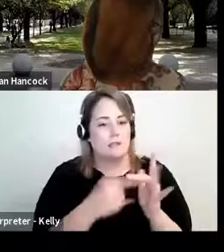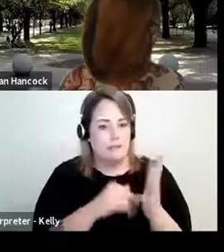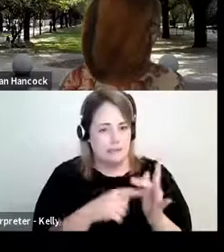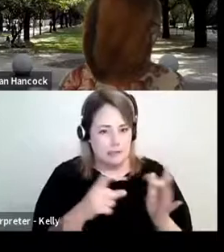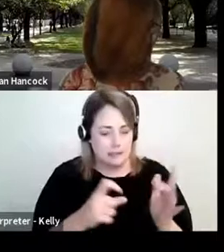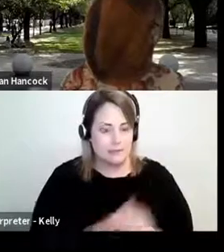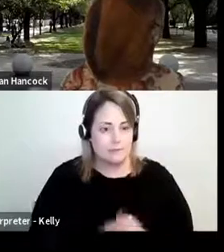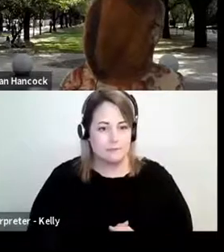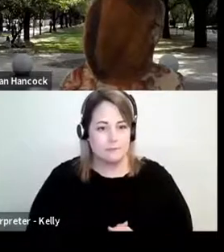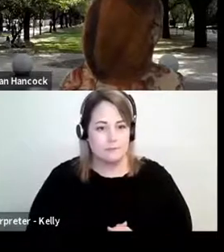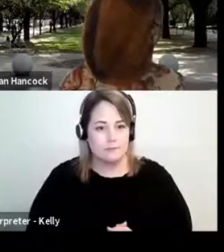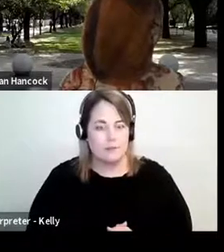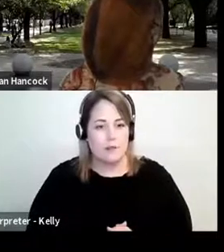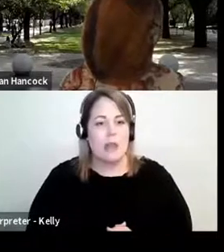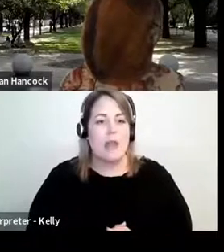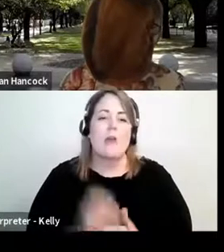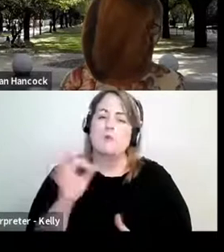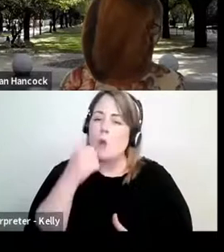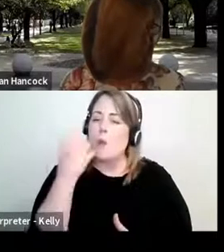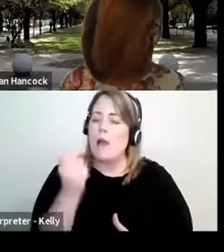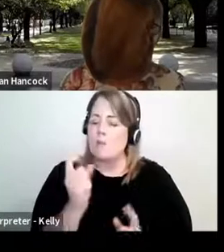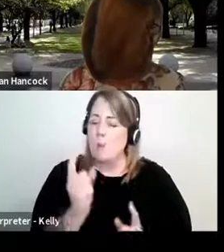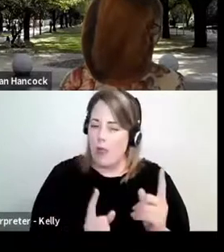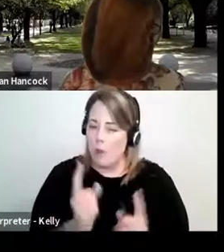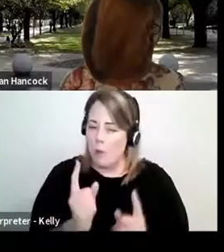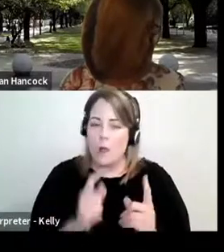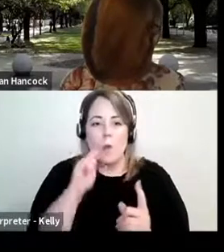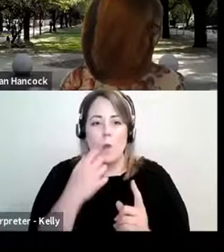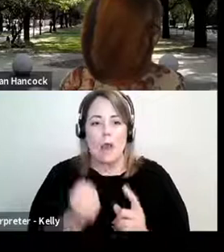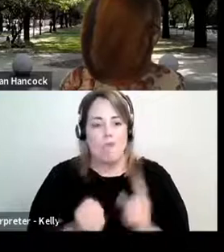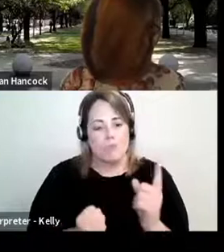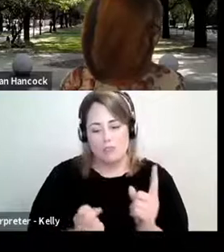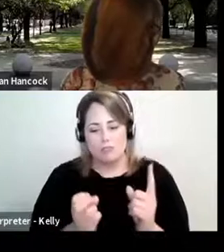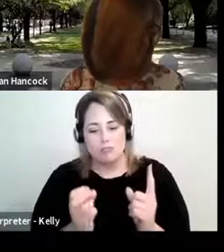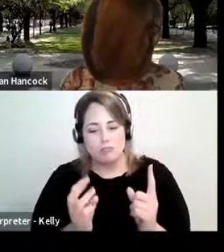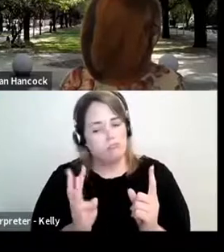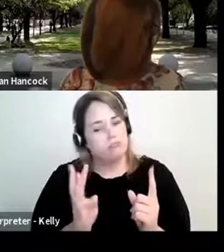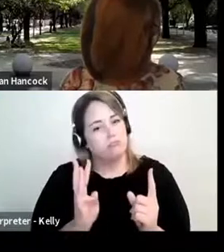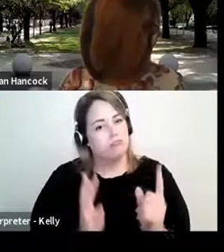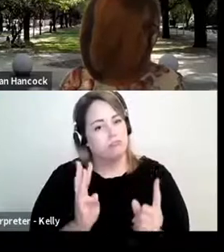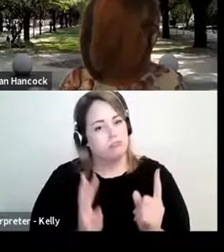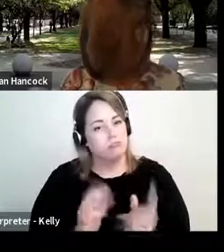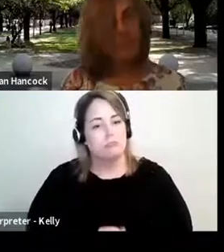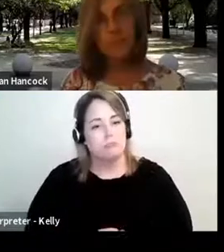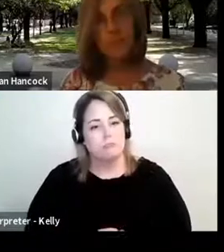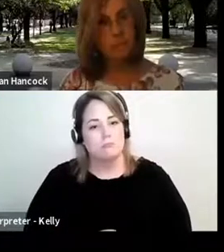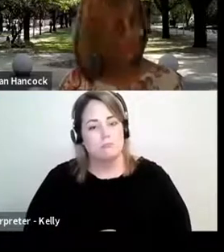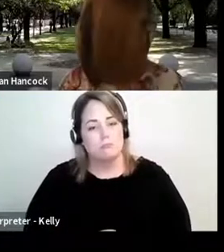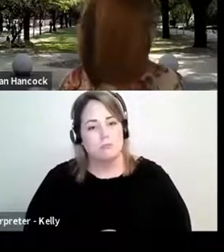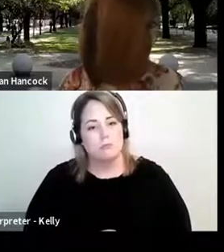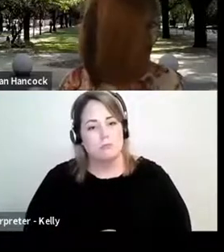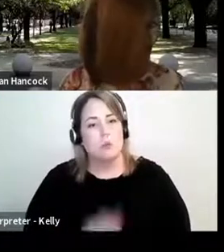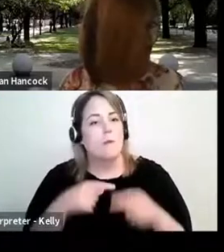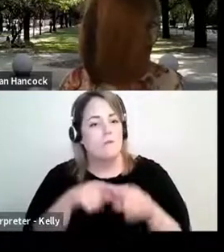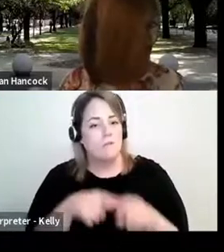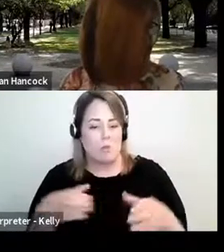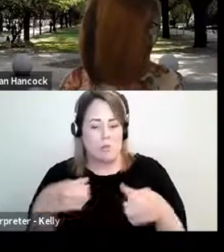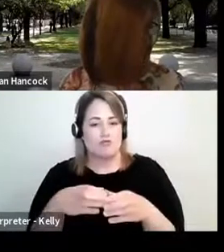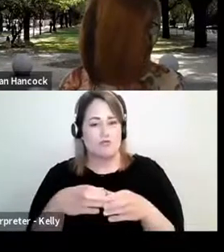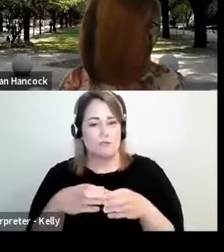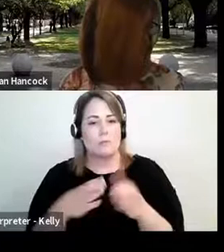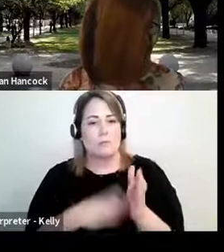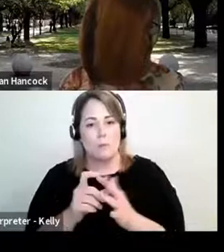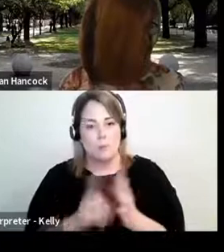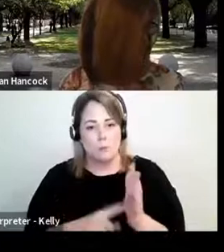one-on-one. We have person to several. So we operate on a group model. We've had lots of